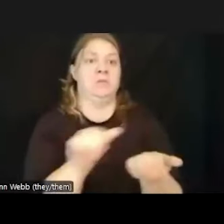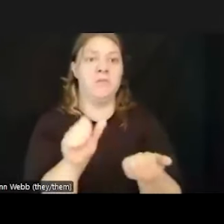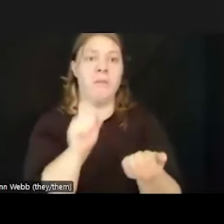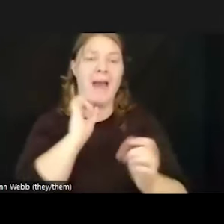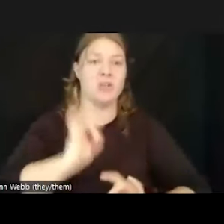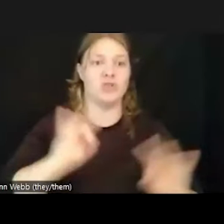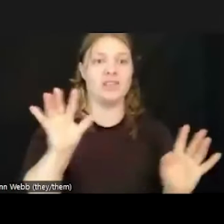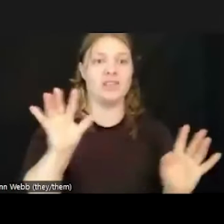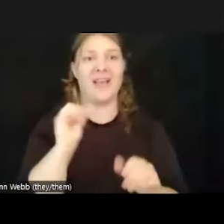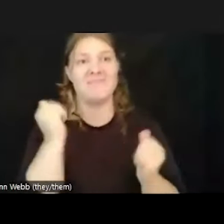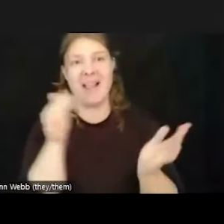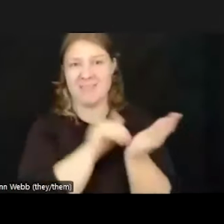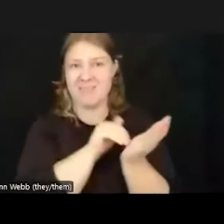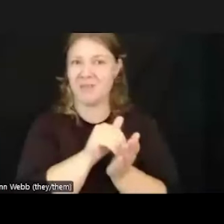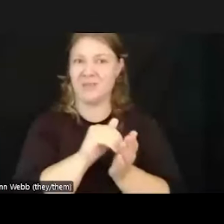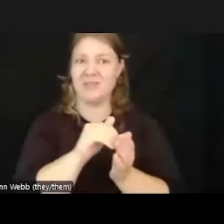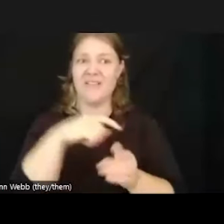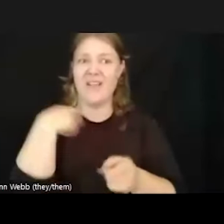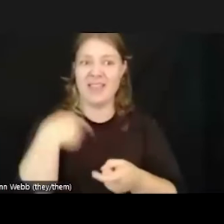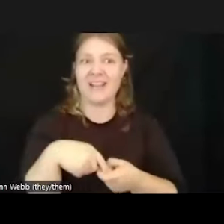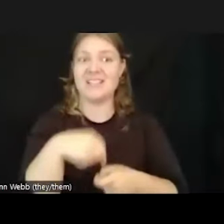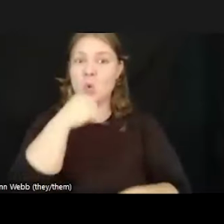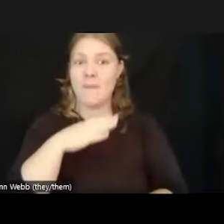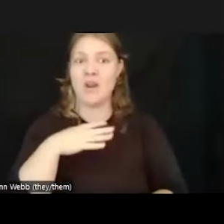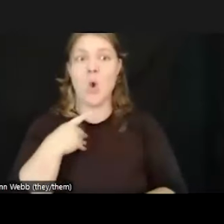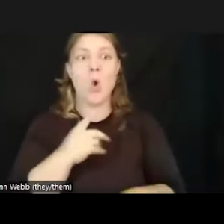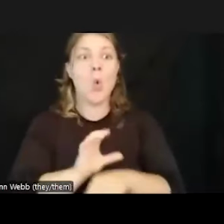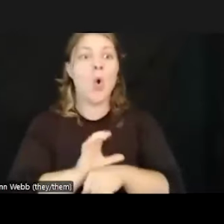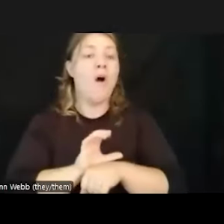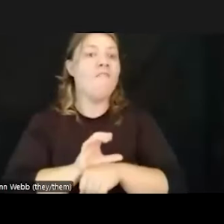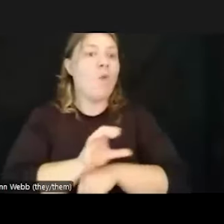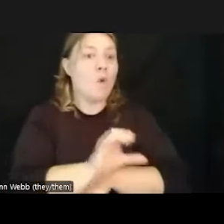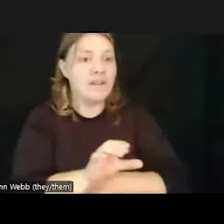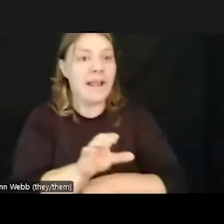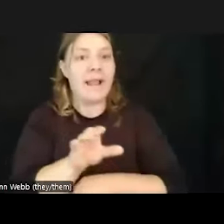who were forcefully sterilized over the decades in our nation and these are things that I would